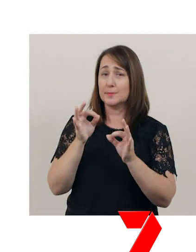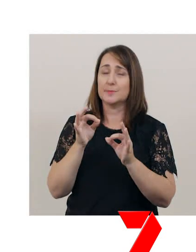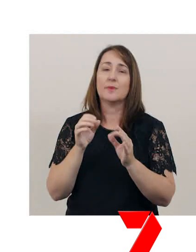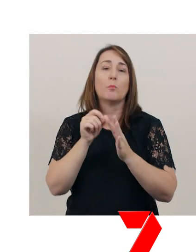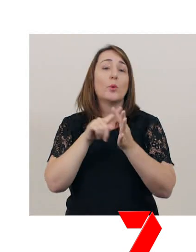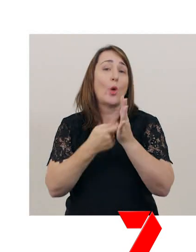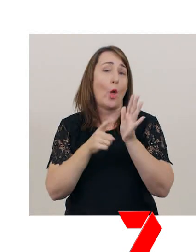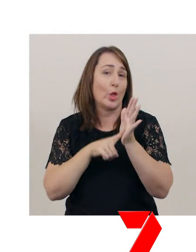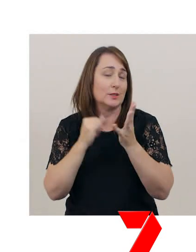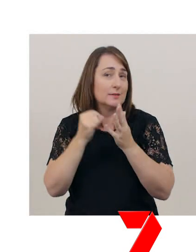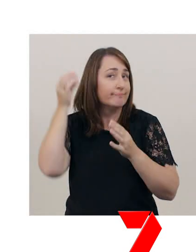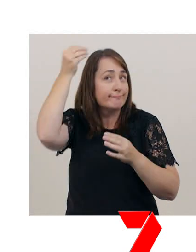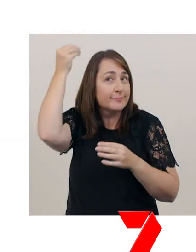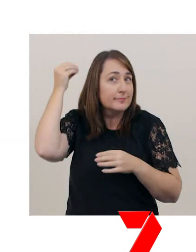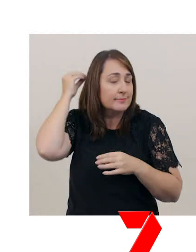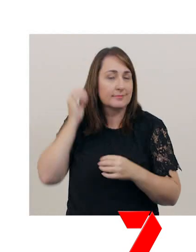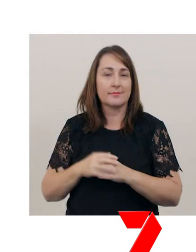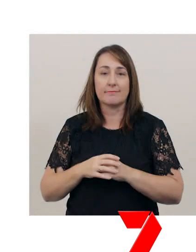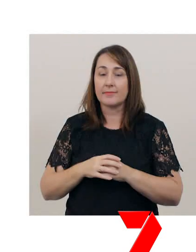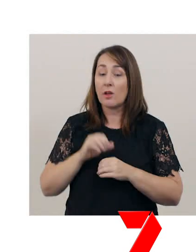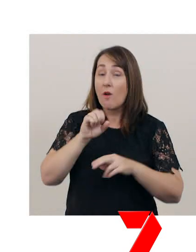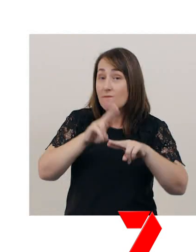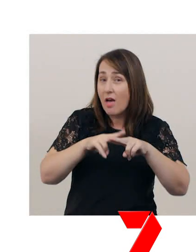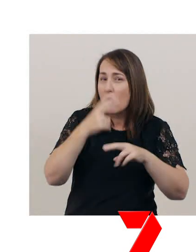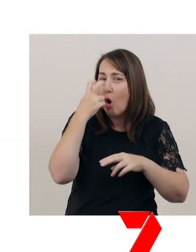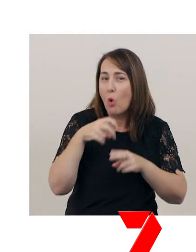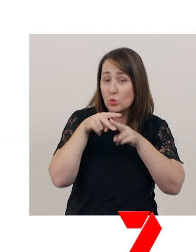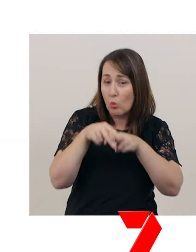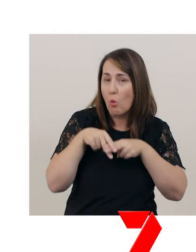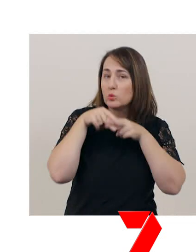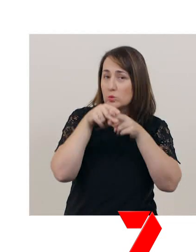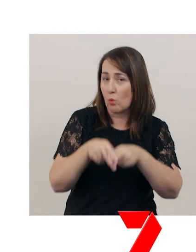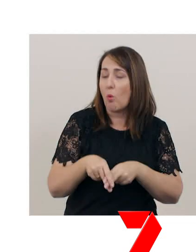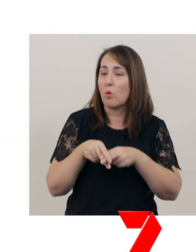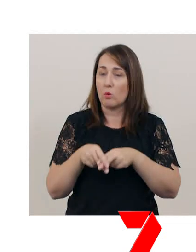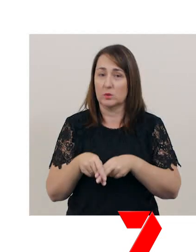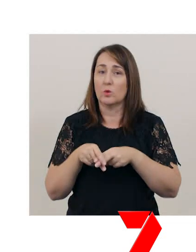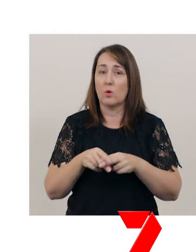Her father’s faithful old horse, Li Na, would carry her safely to the festival.